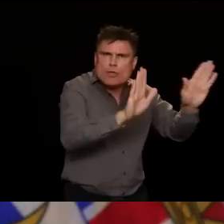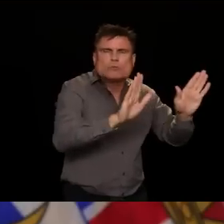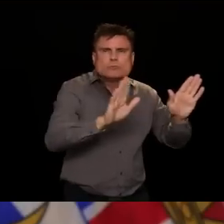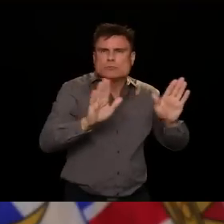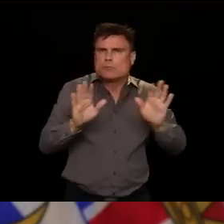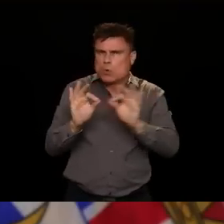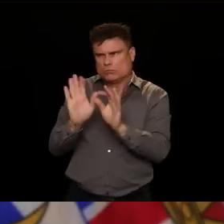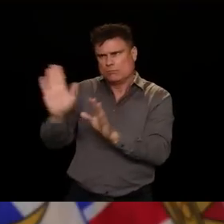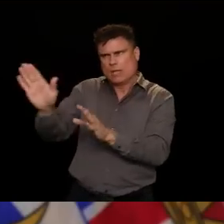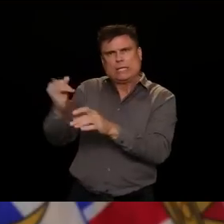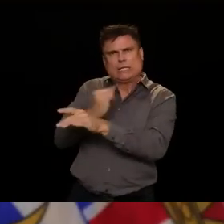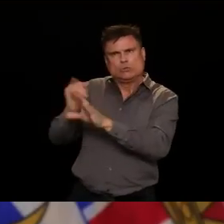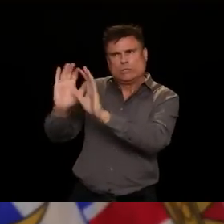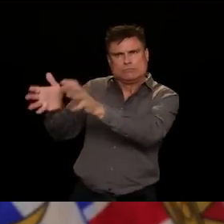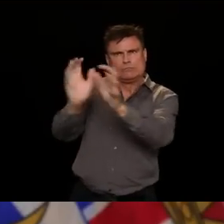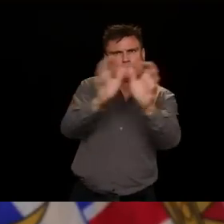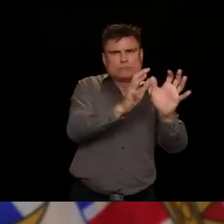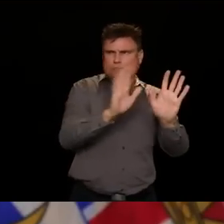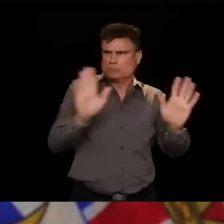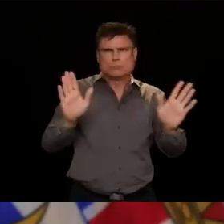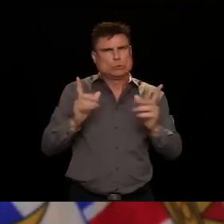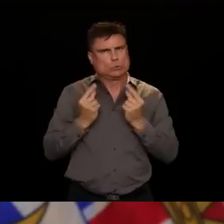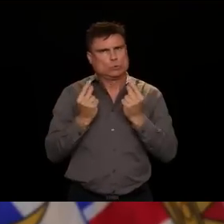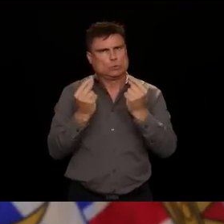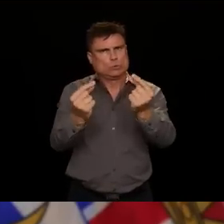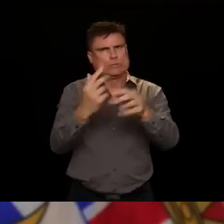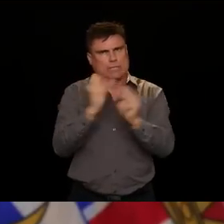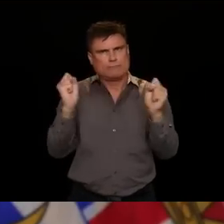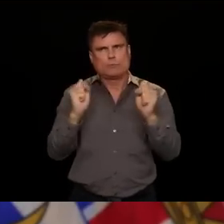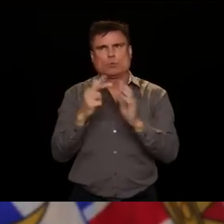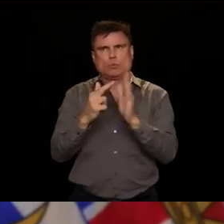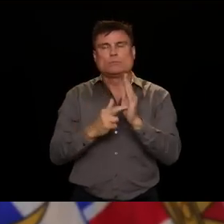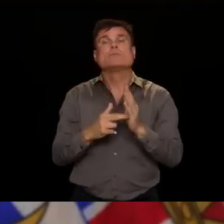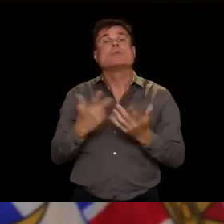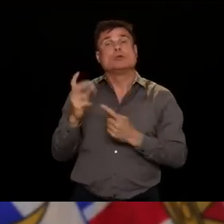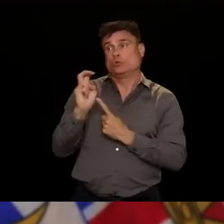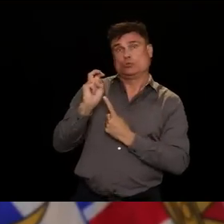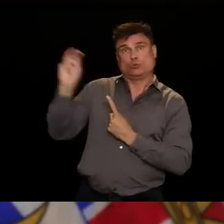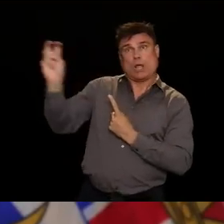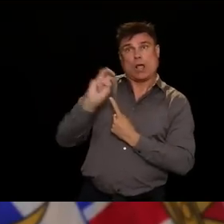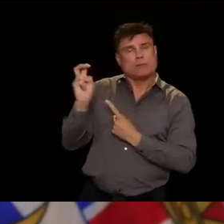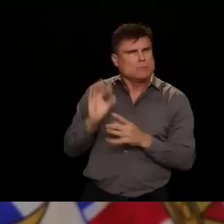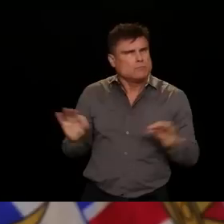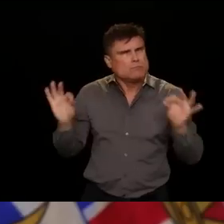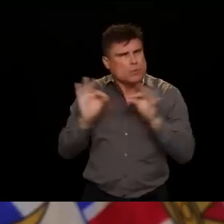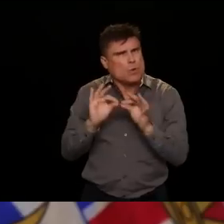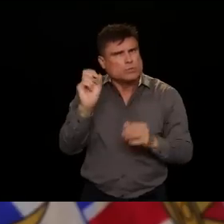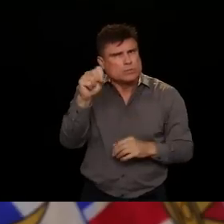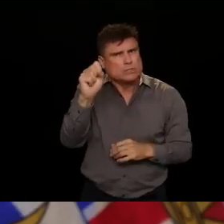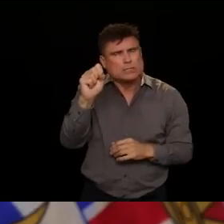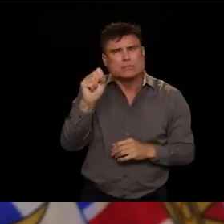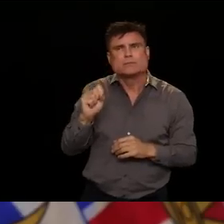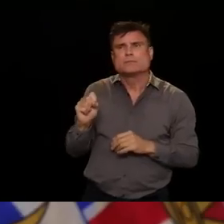BC and experiencing the rest of British Columbia in the summer months right now.